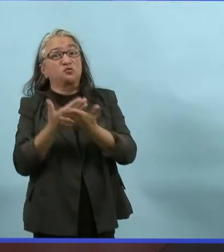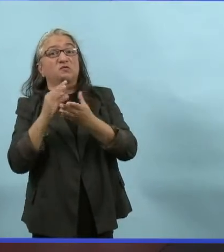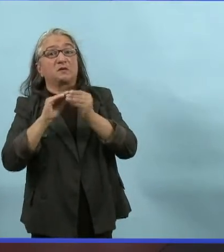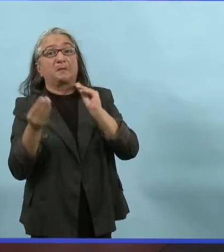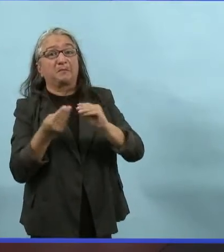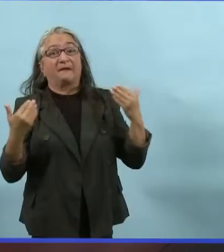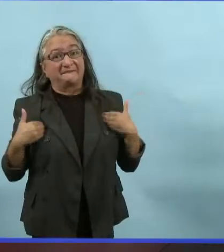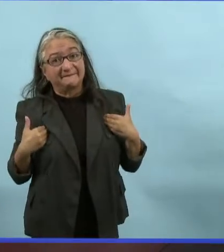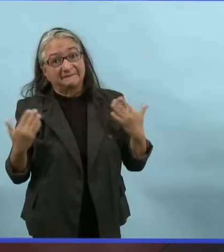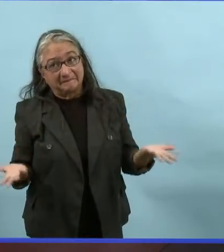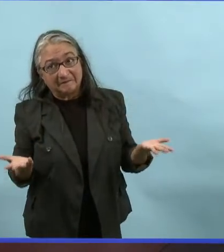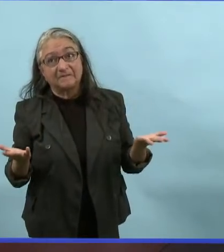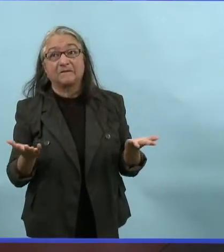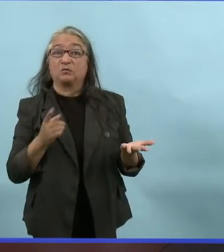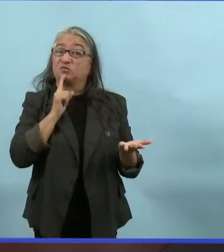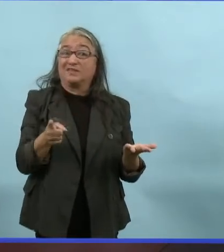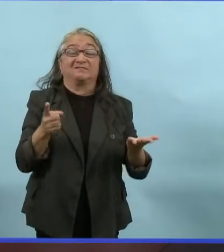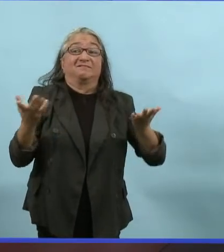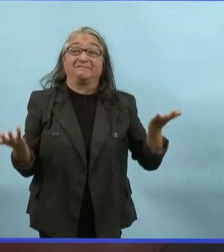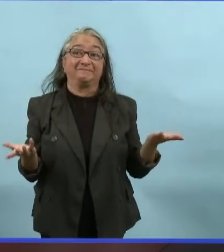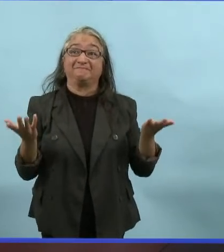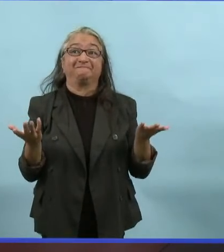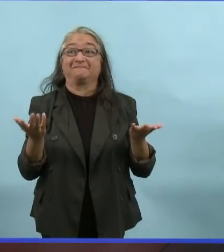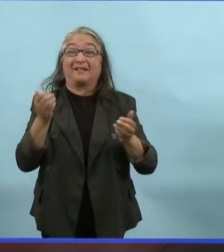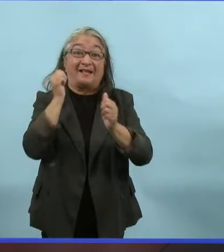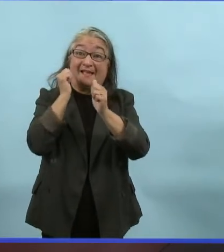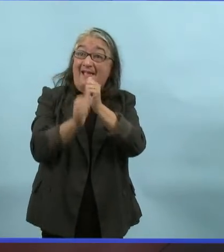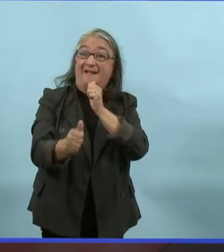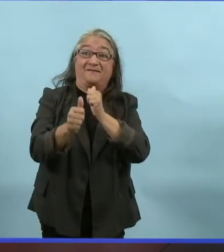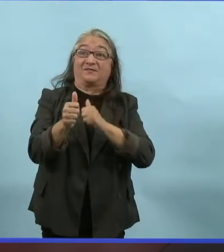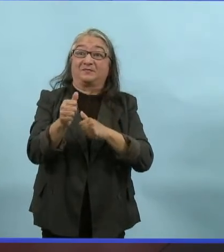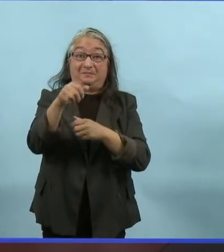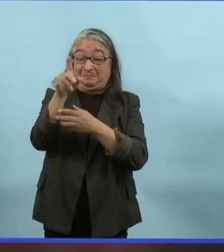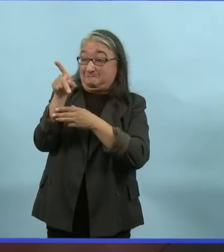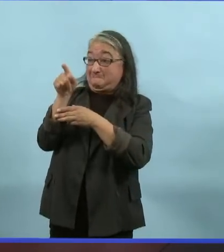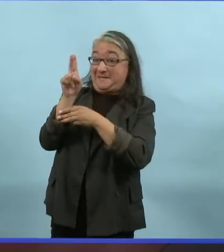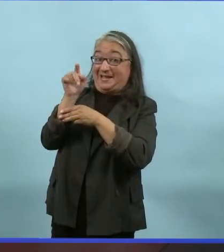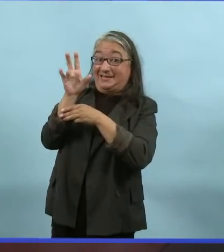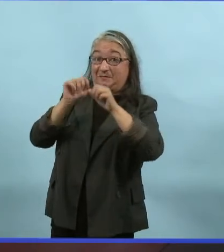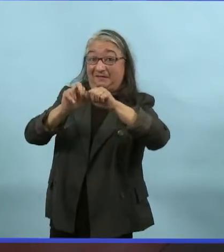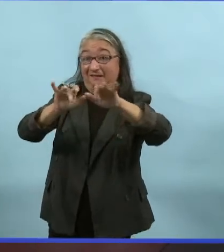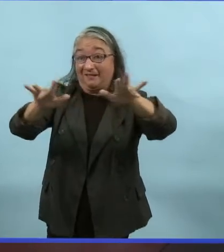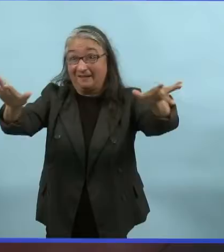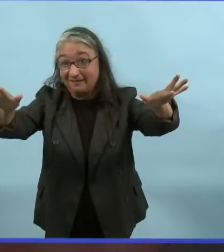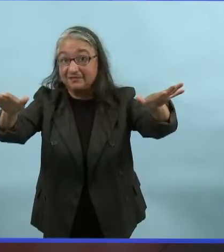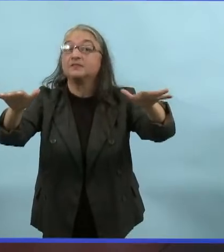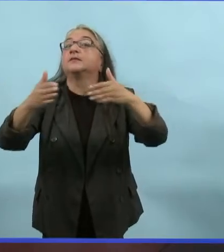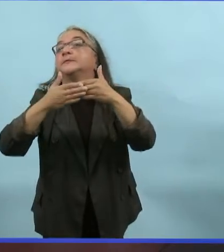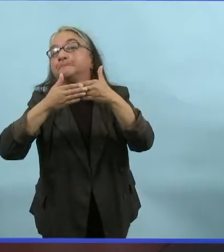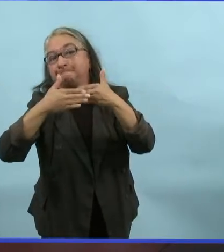going to be where people's risk tolerances and so there might be some people whose risk tolerance